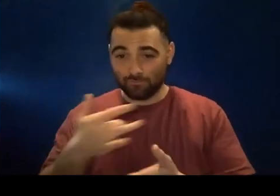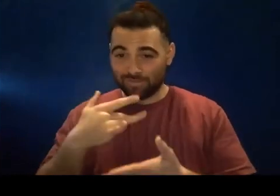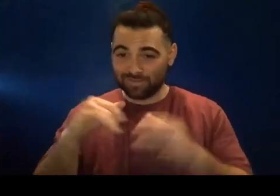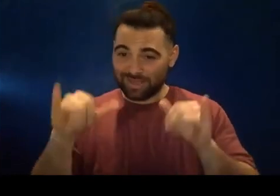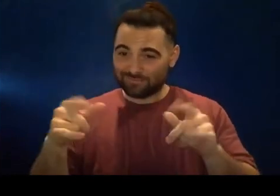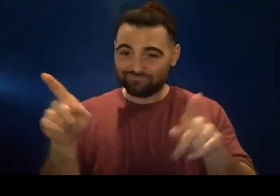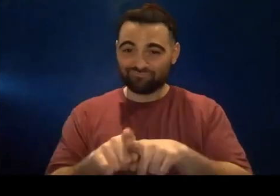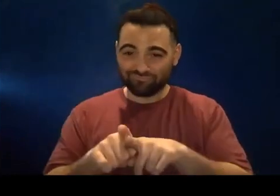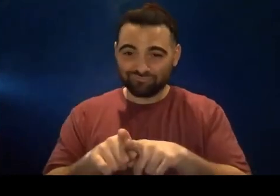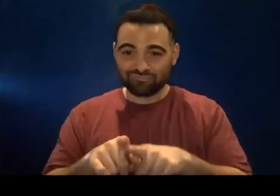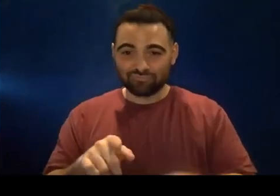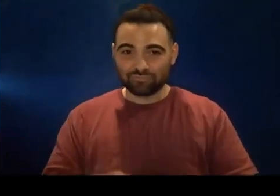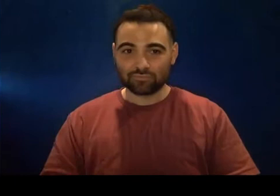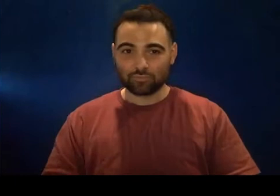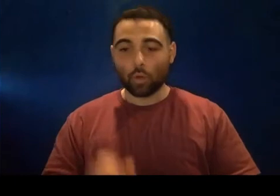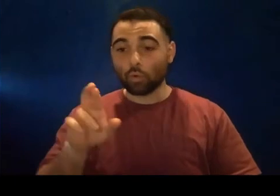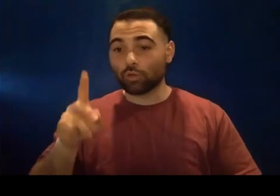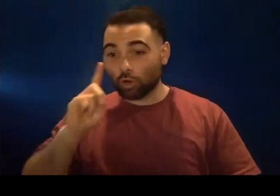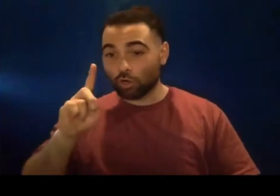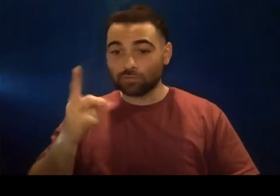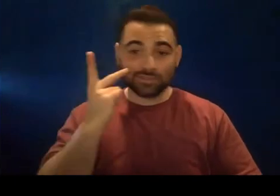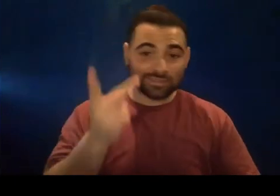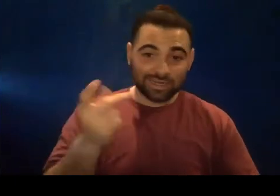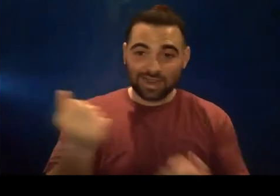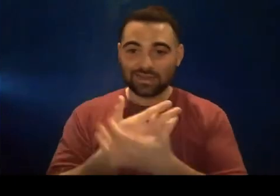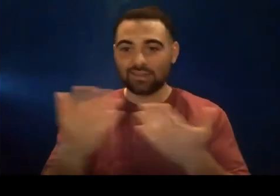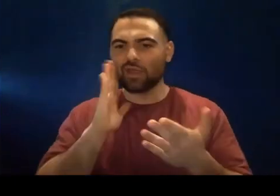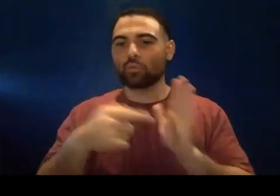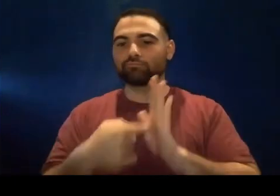or have you heard or seen anything that might indicate otherwise?